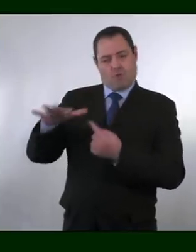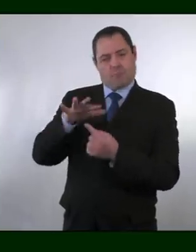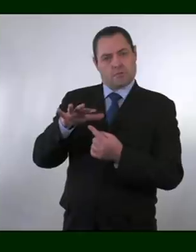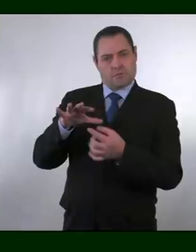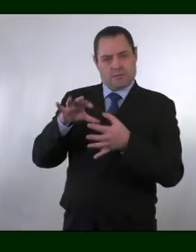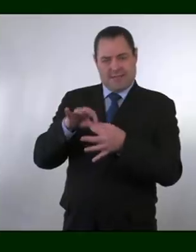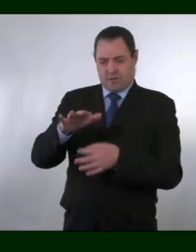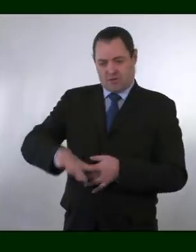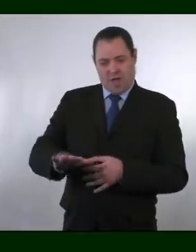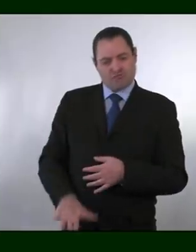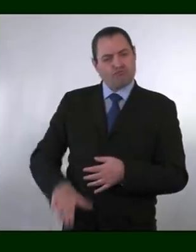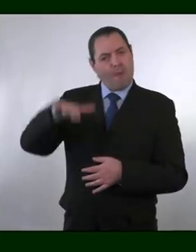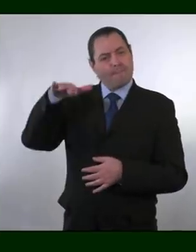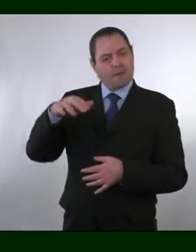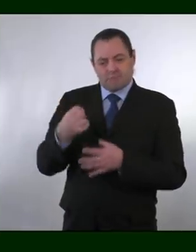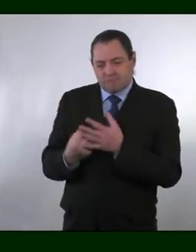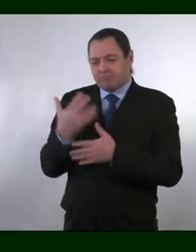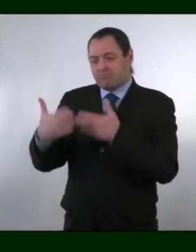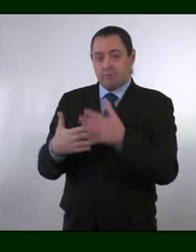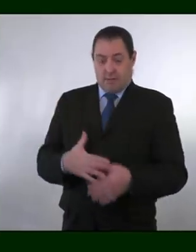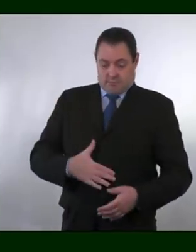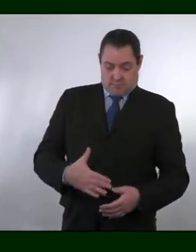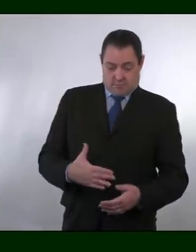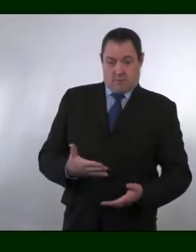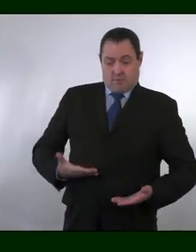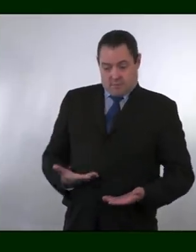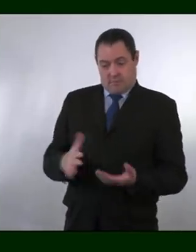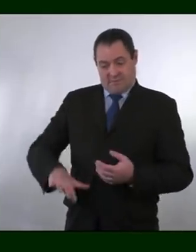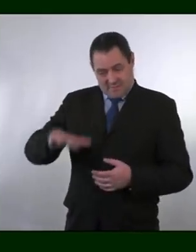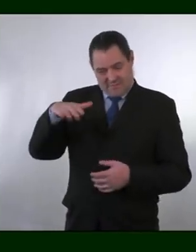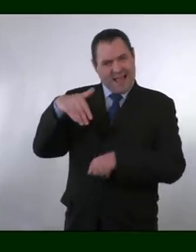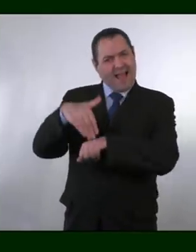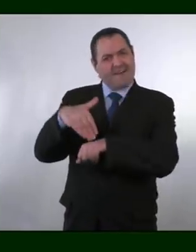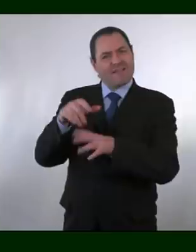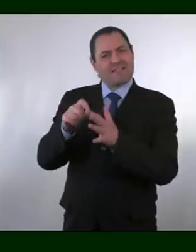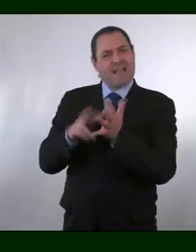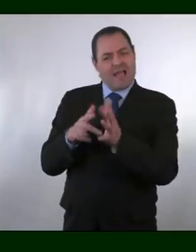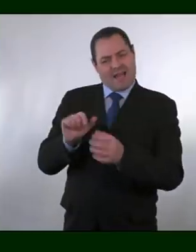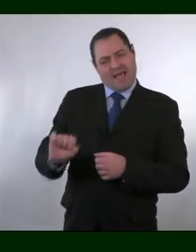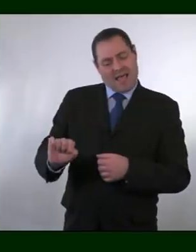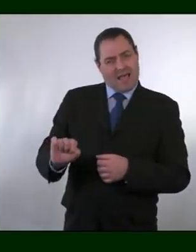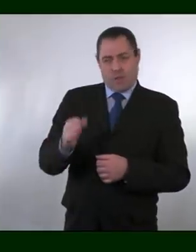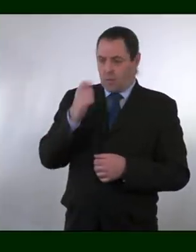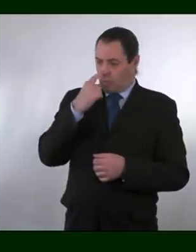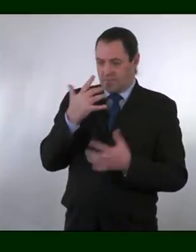even before being born, can affect its DNA detrimentally by 10%. This Government have